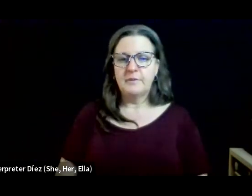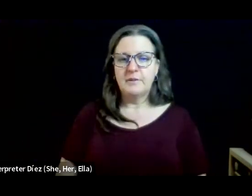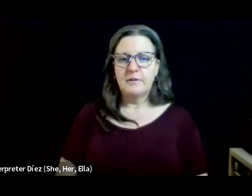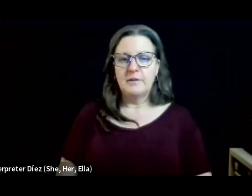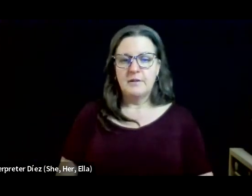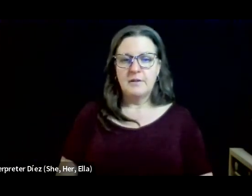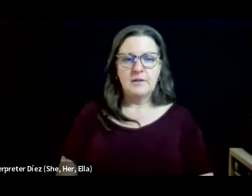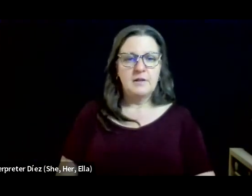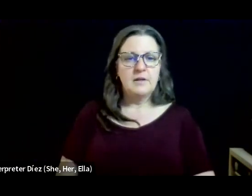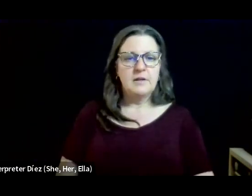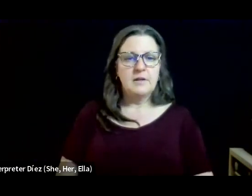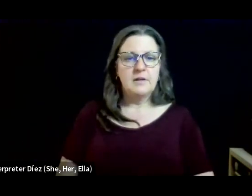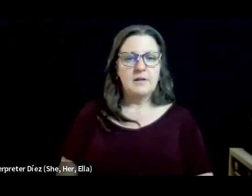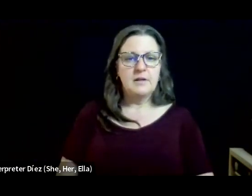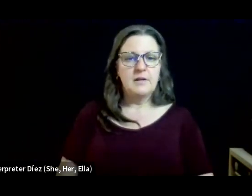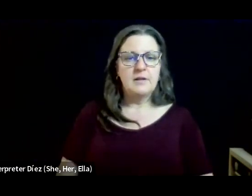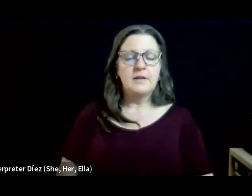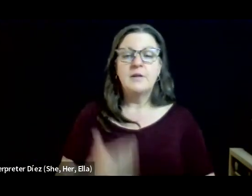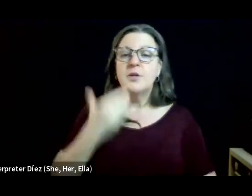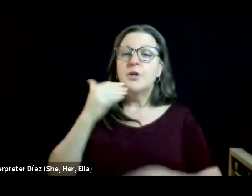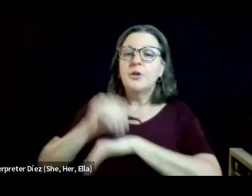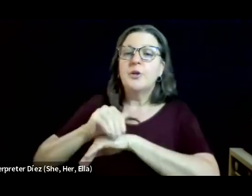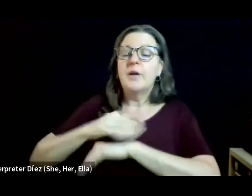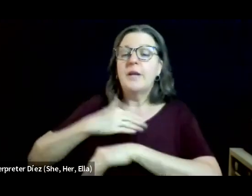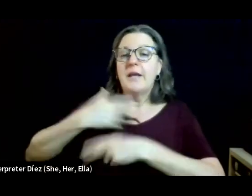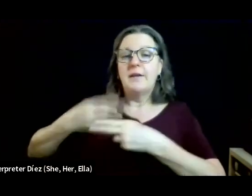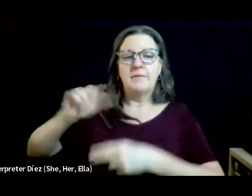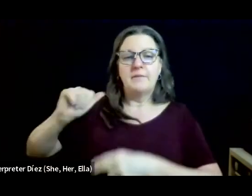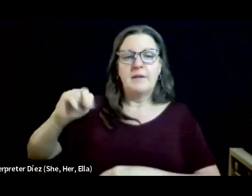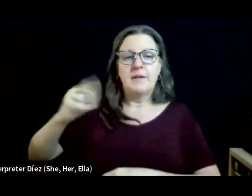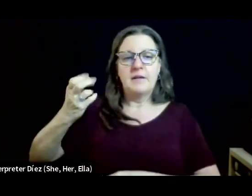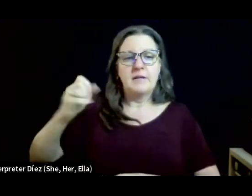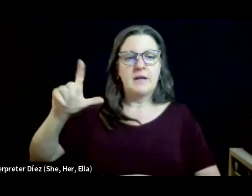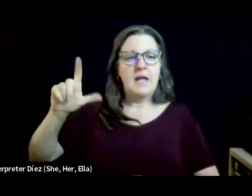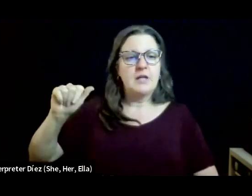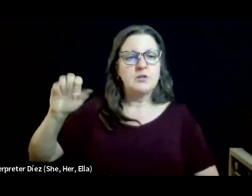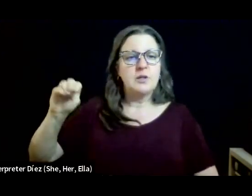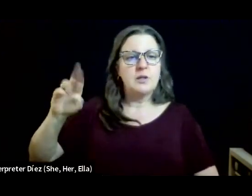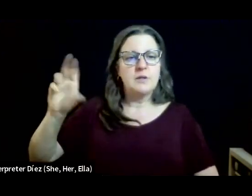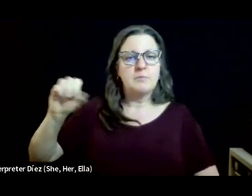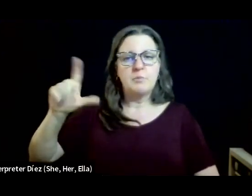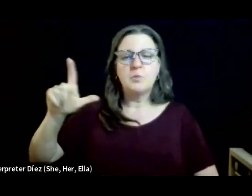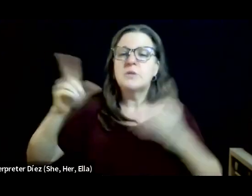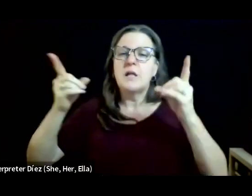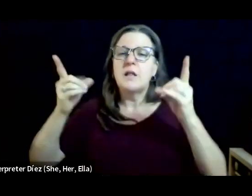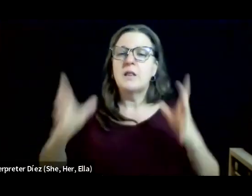Good evening. My name is Angela Musial. I'm the Director of Purchasing and Contracts for the District.